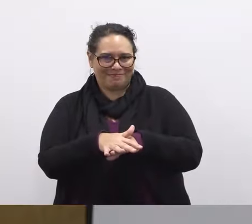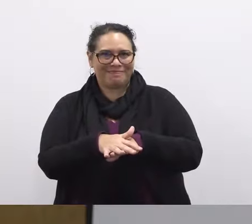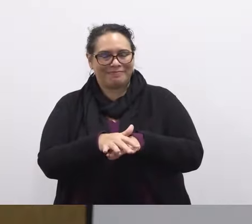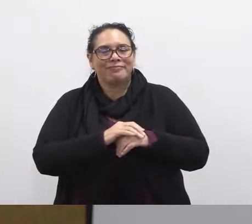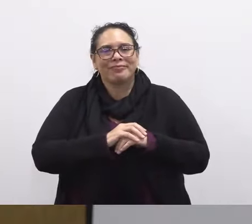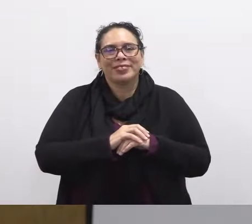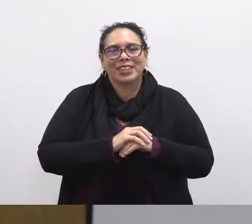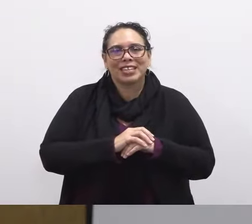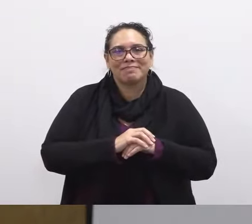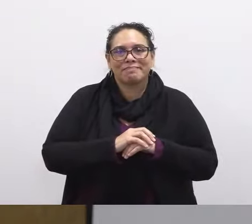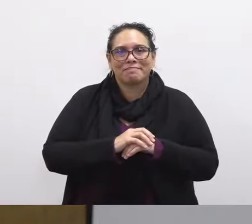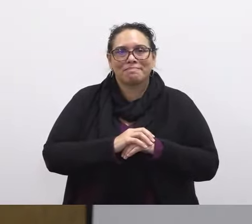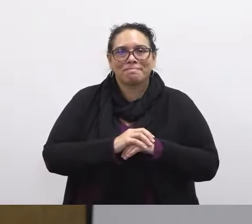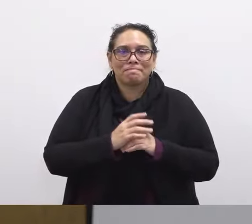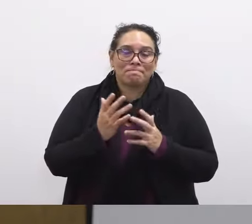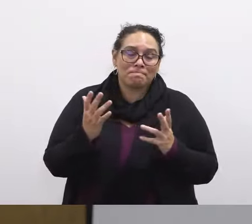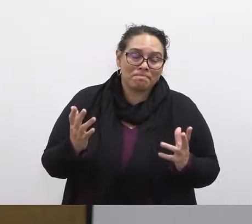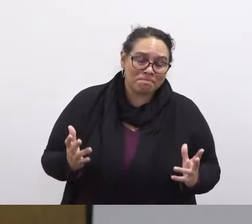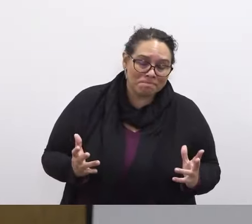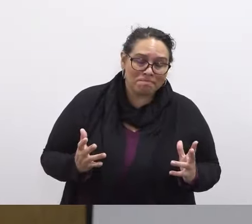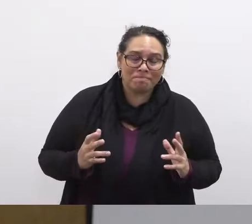As in all honesty, just fully transparent here,